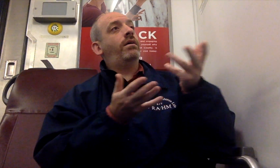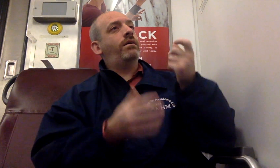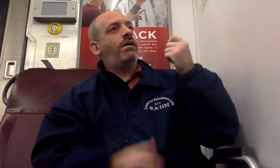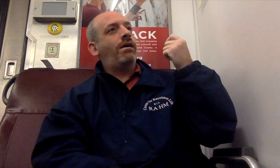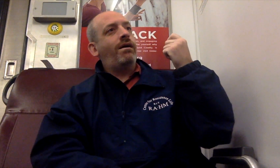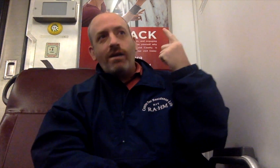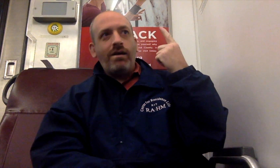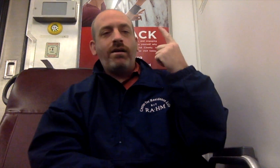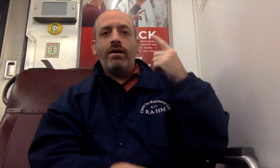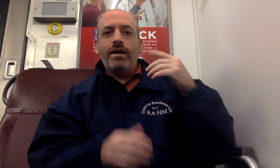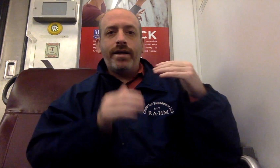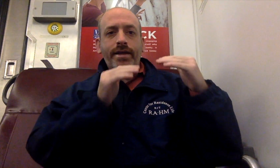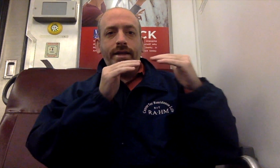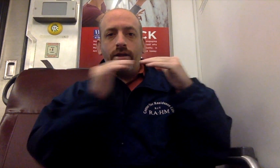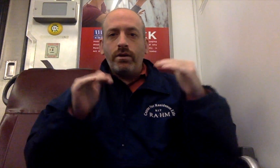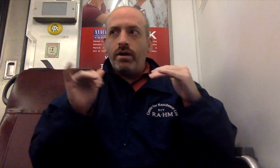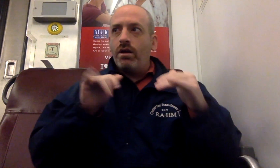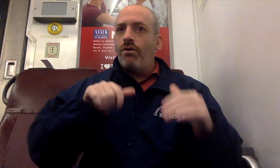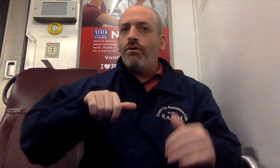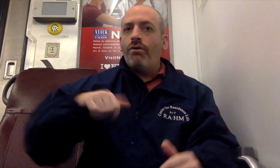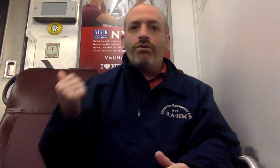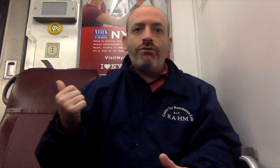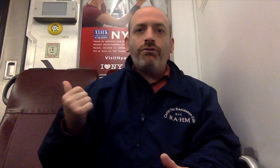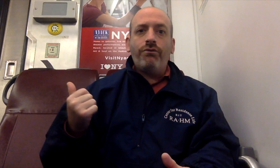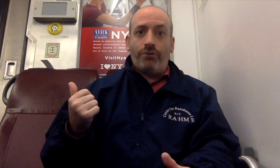who fully engages the services received equally as anyone else.